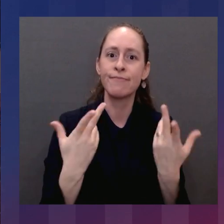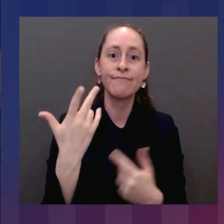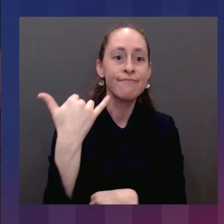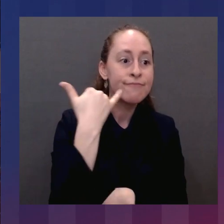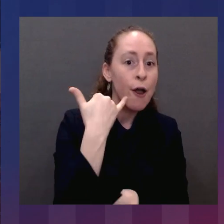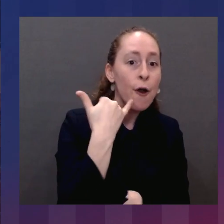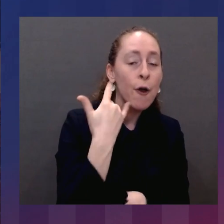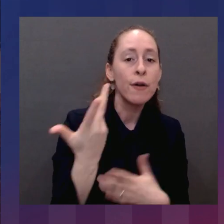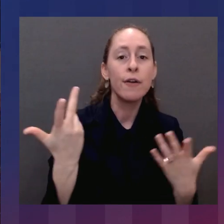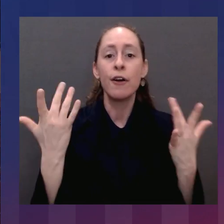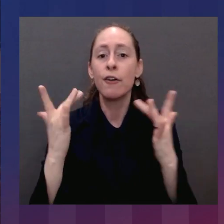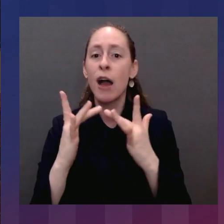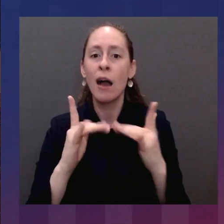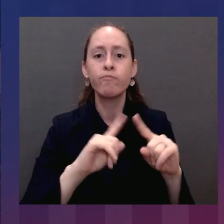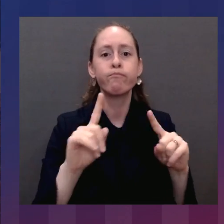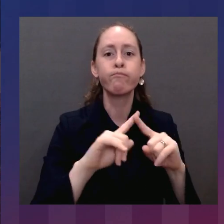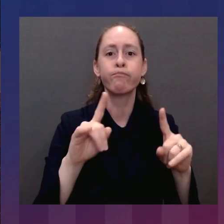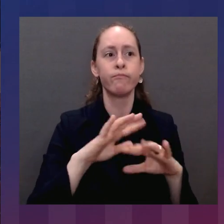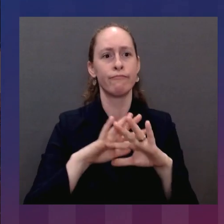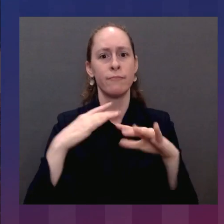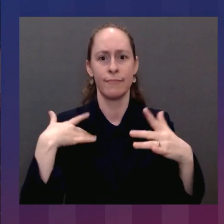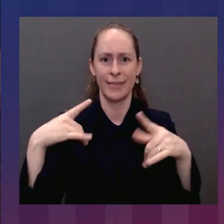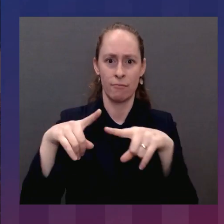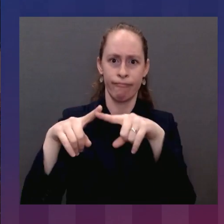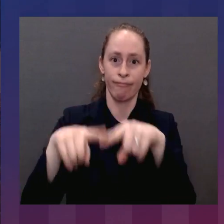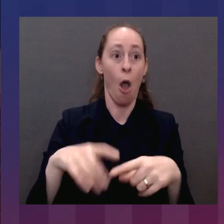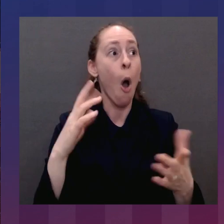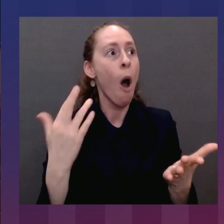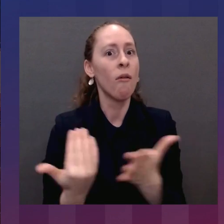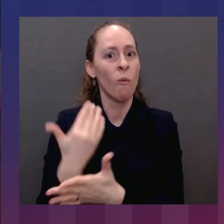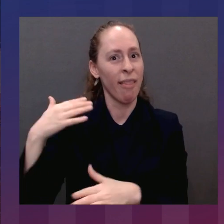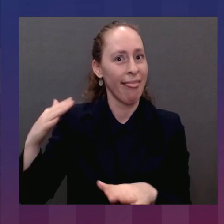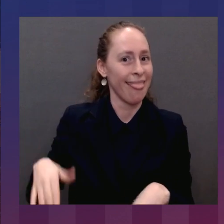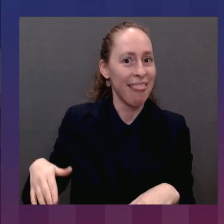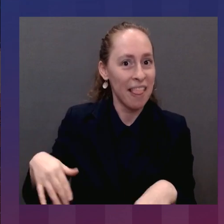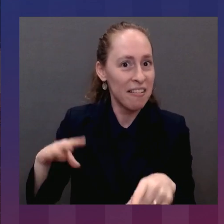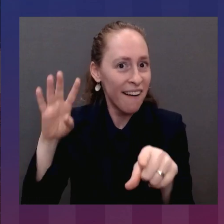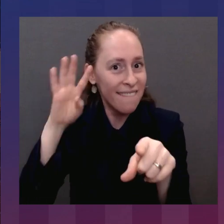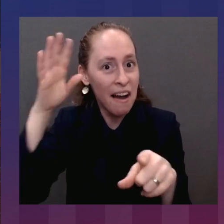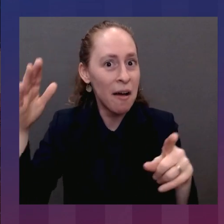But that's just the beginning. Intel's CEO, Pat Gelsinger, who is here tonight, --